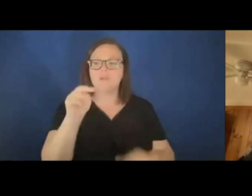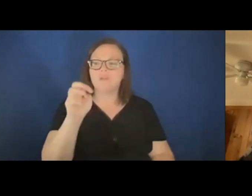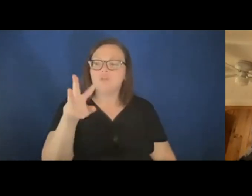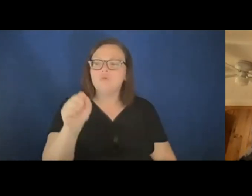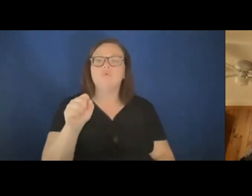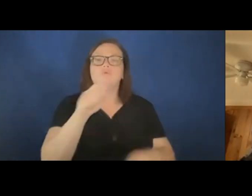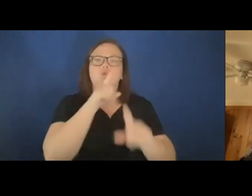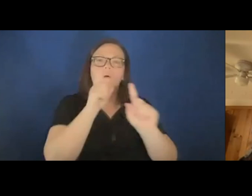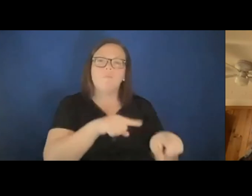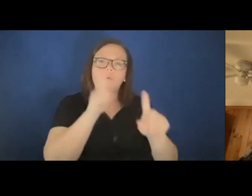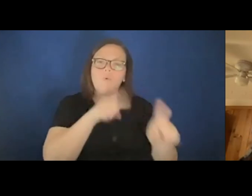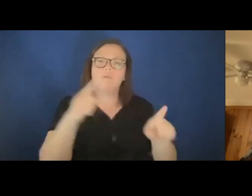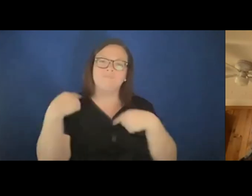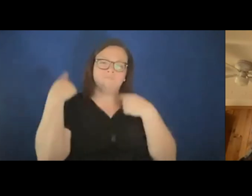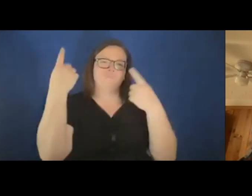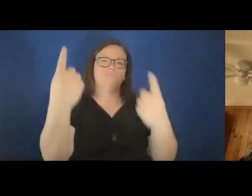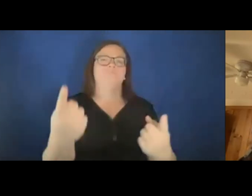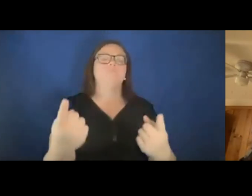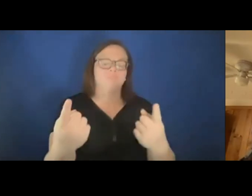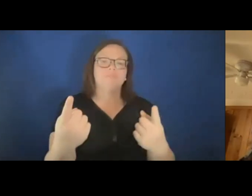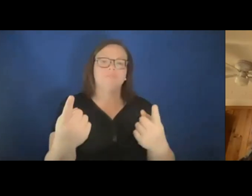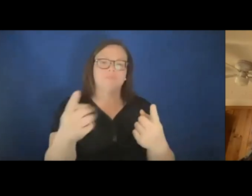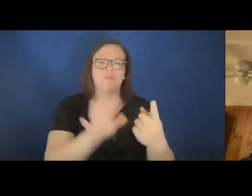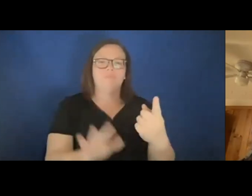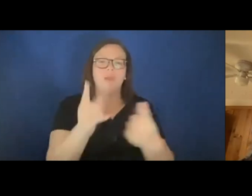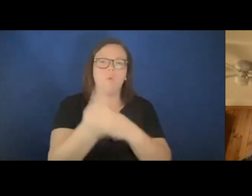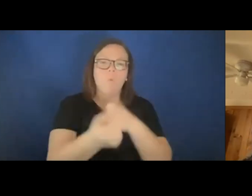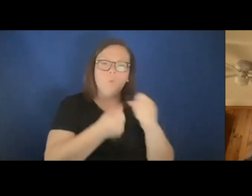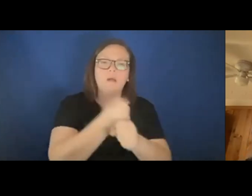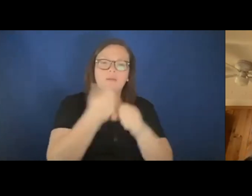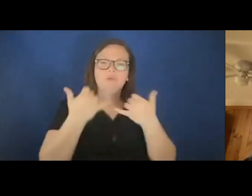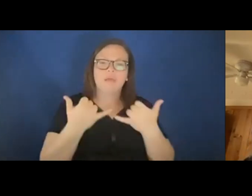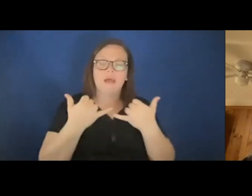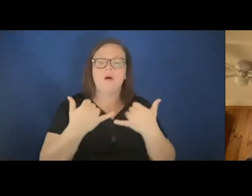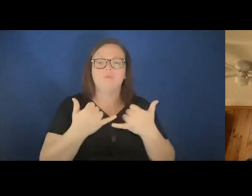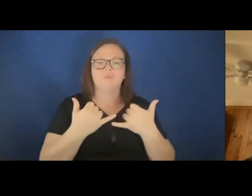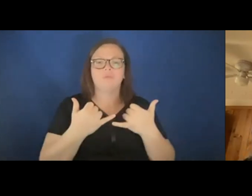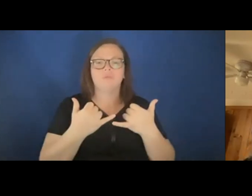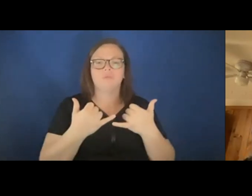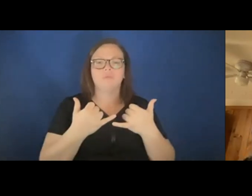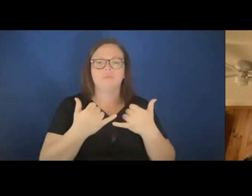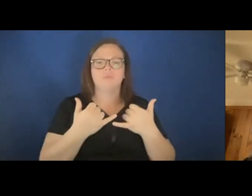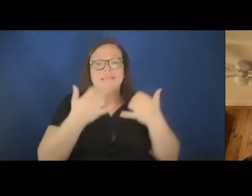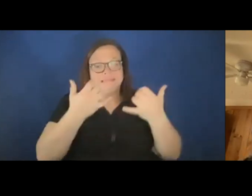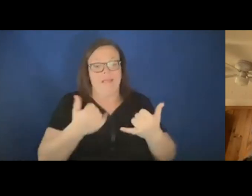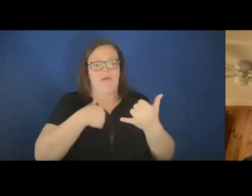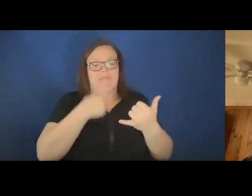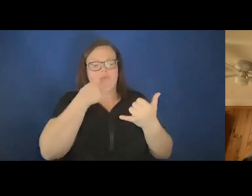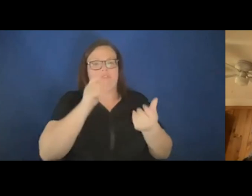for some time. It's been about a year--I've since switched to--I've moved to Michigan